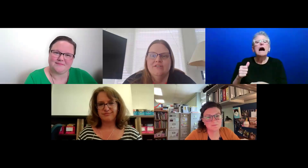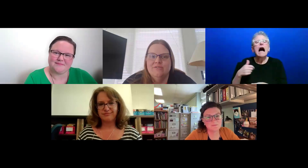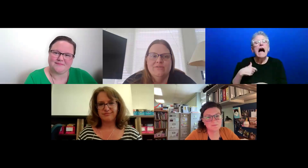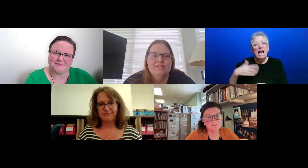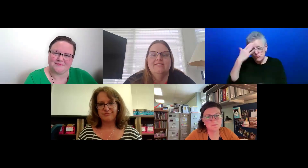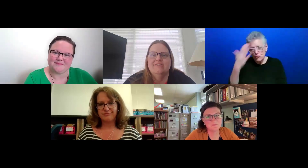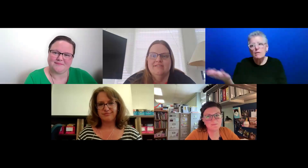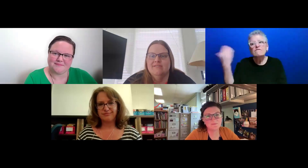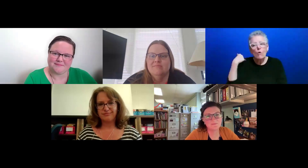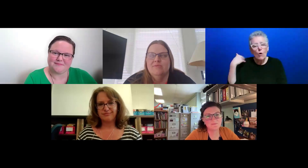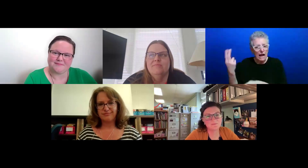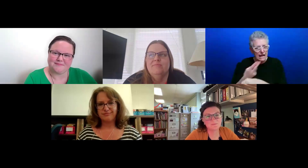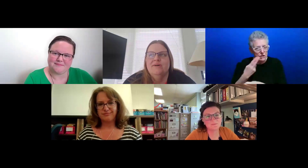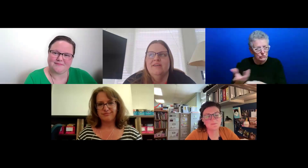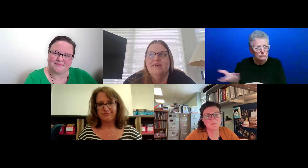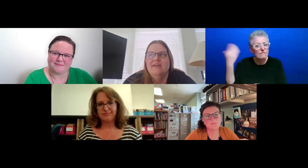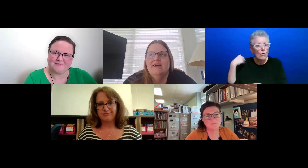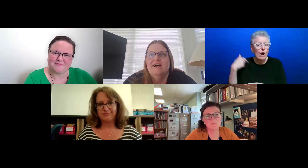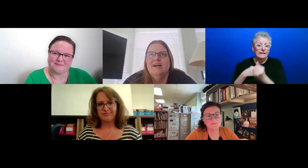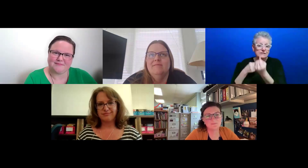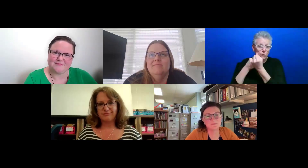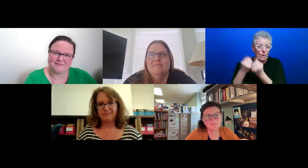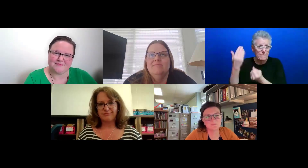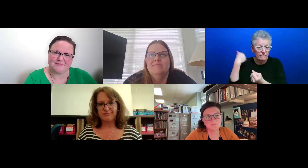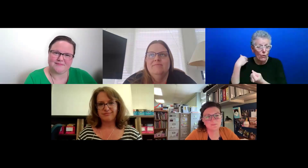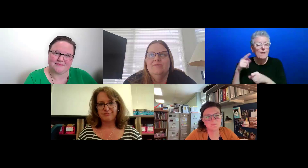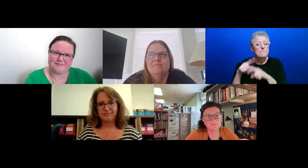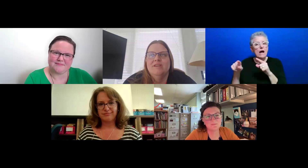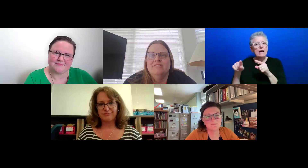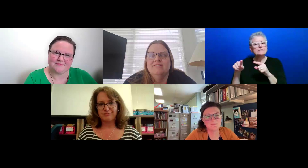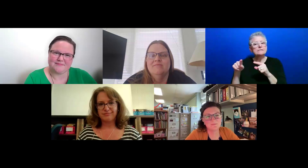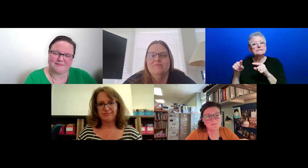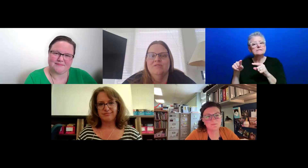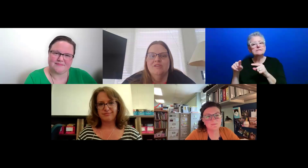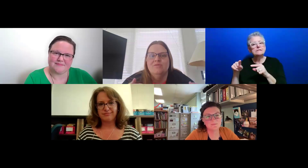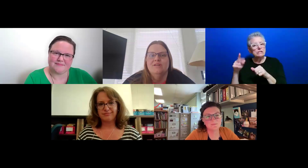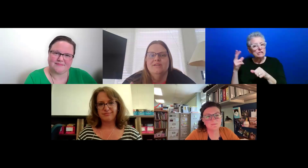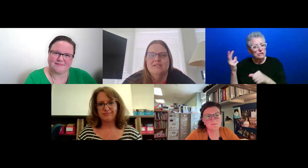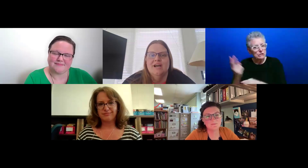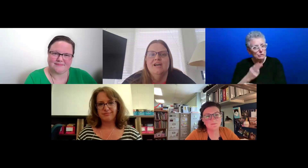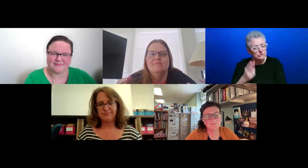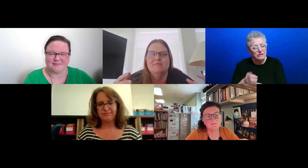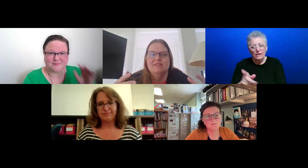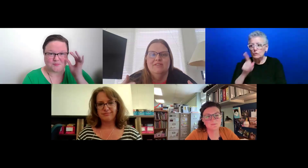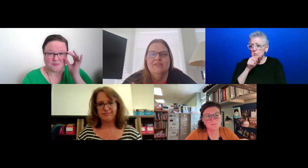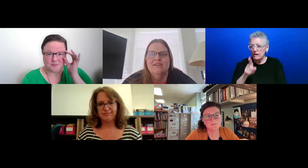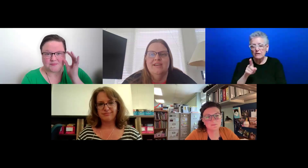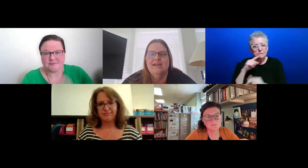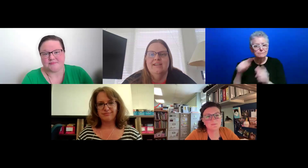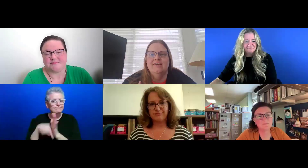didn't utilize, didn't support, but spending some really quality time looking at it